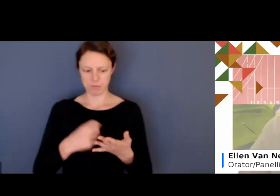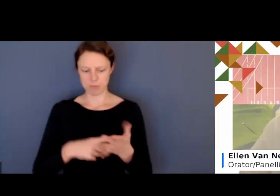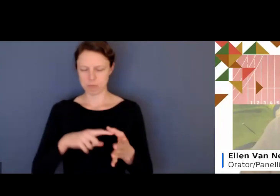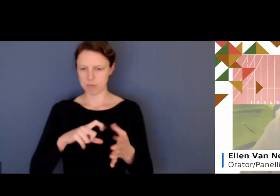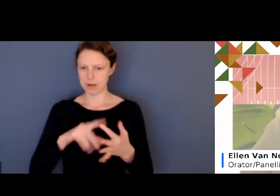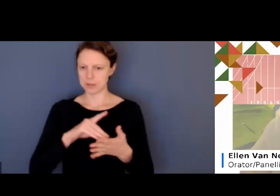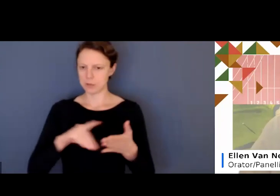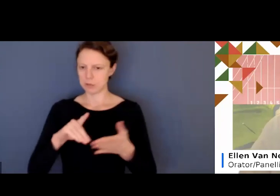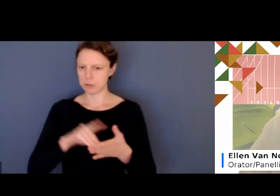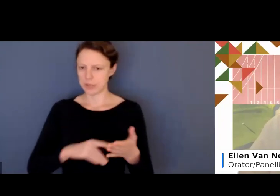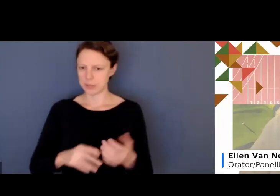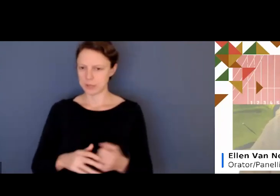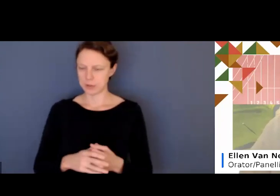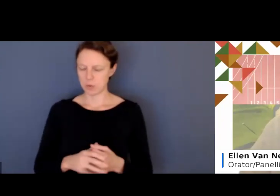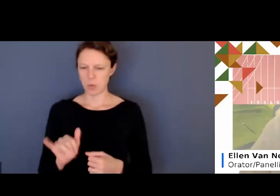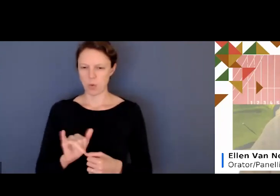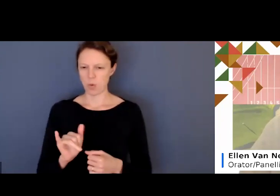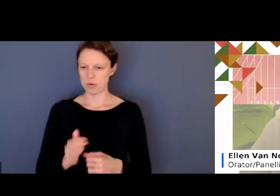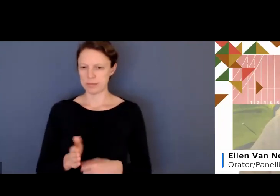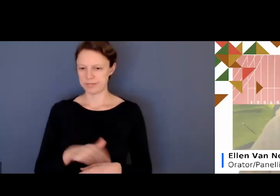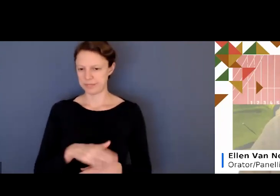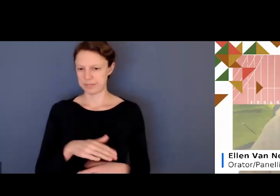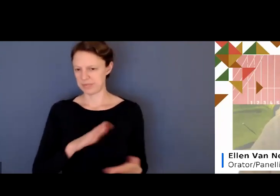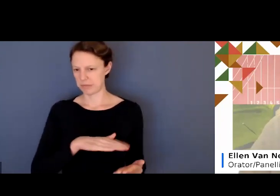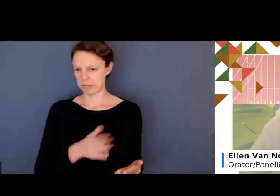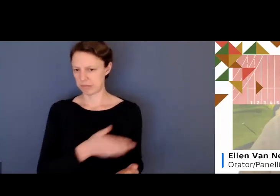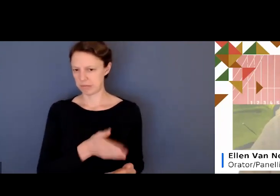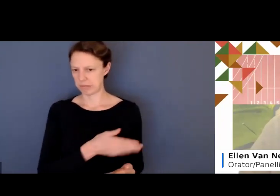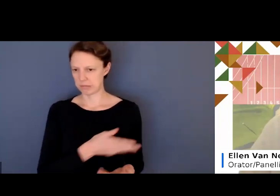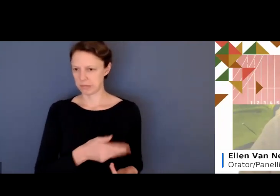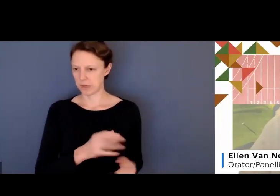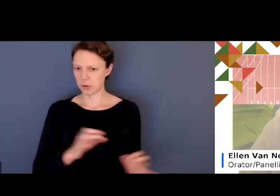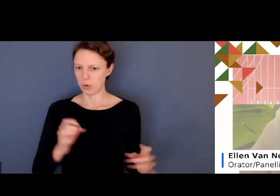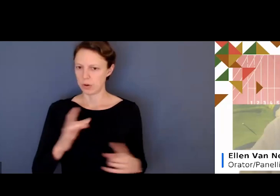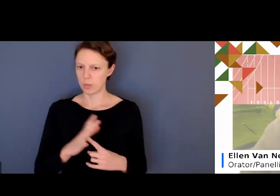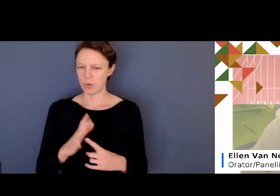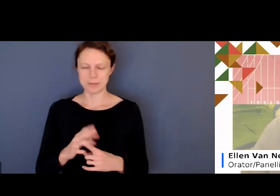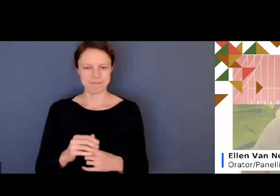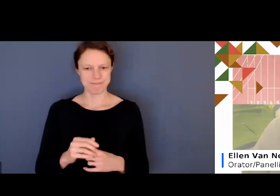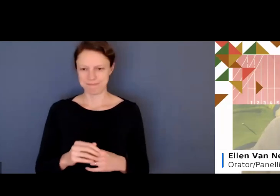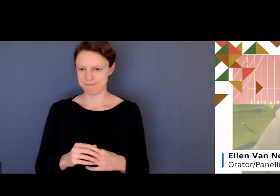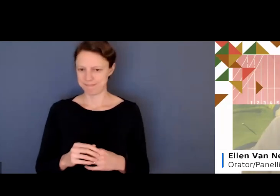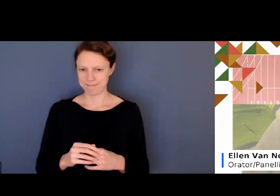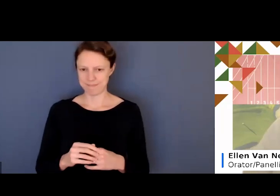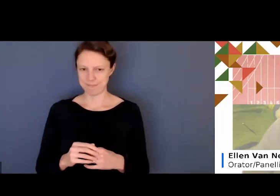the experience of victim survivors. While we remain force fed